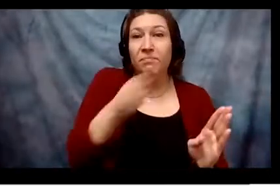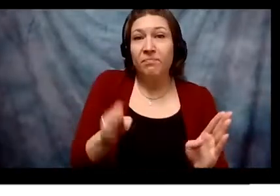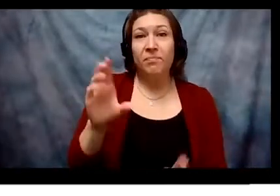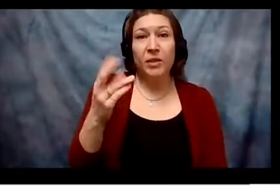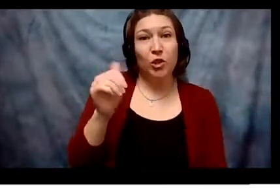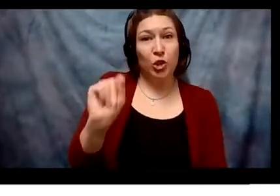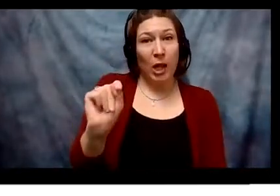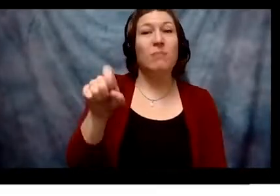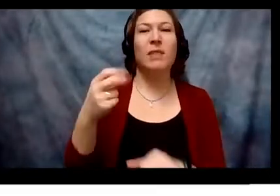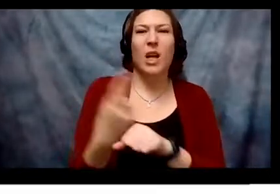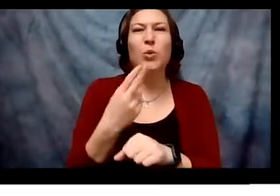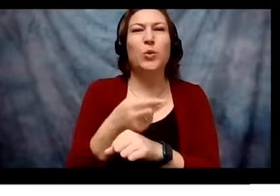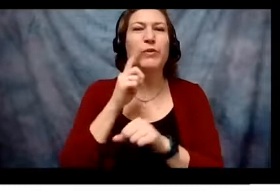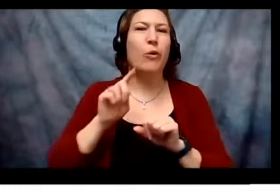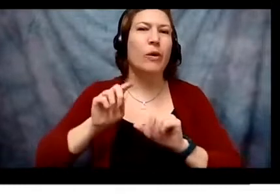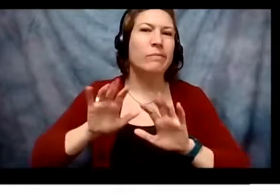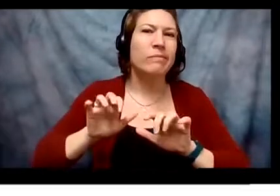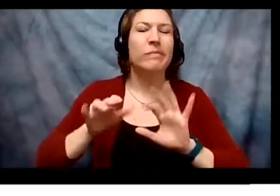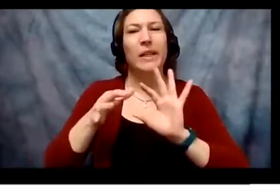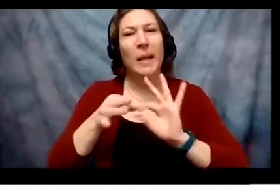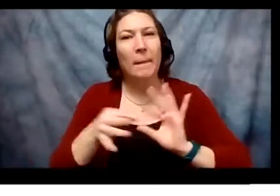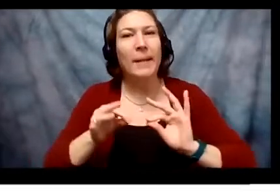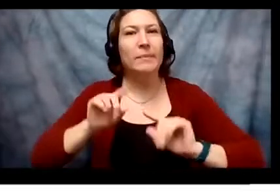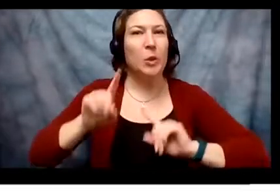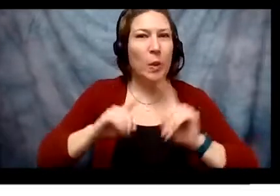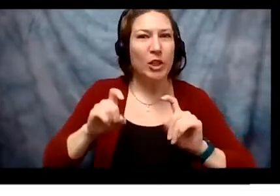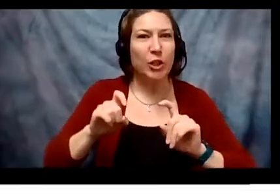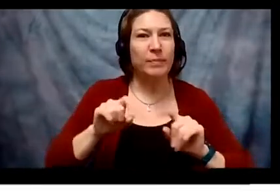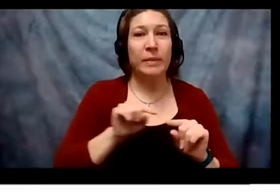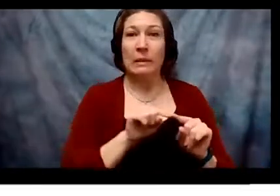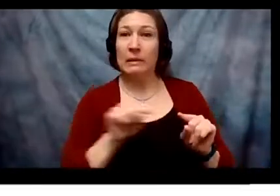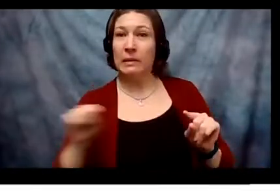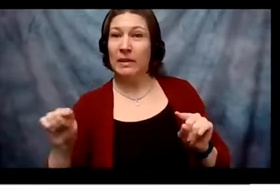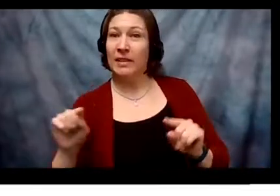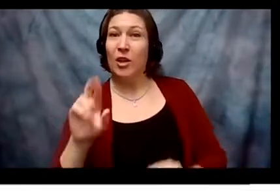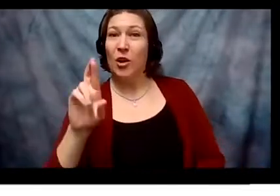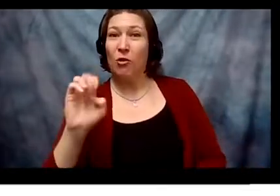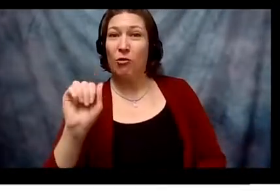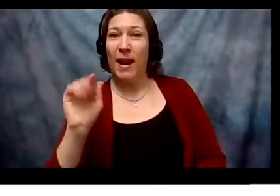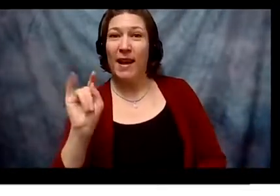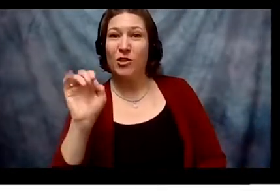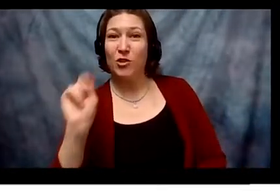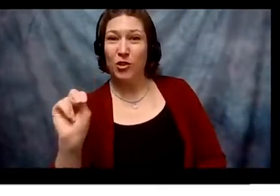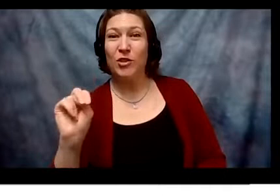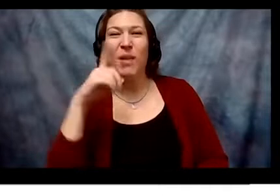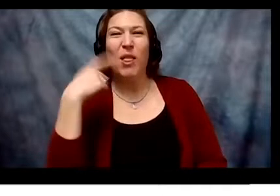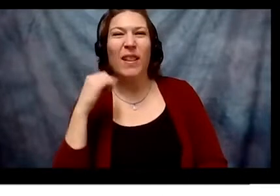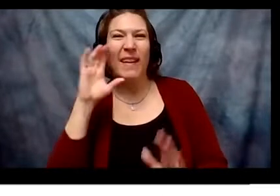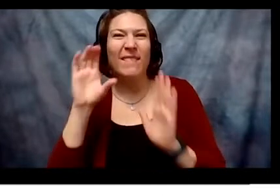or ask a question. On the far right is the reaction button. It is where you can share and emotion with an icon or